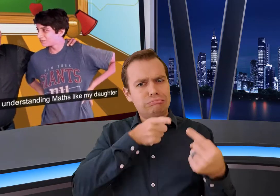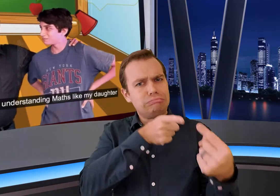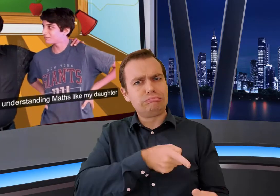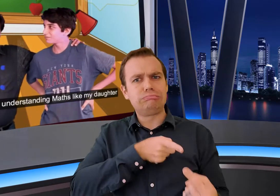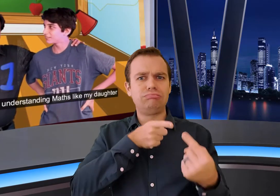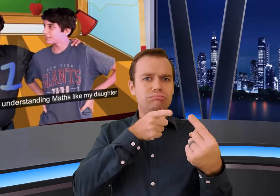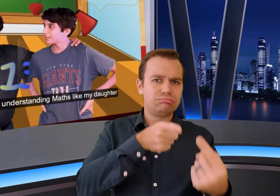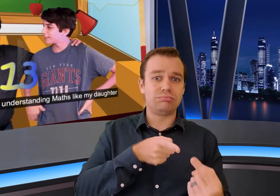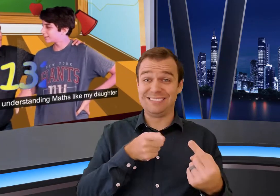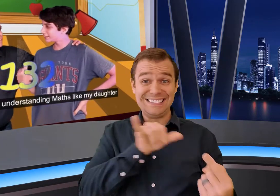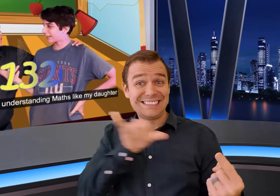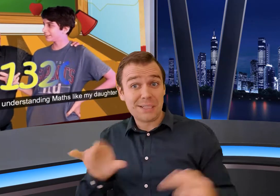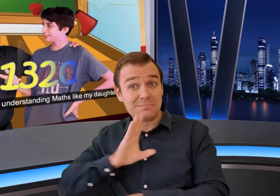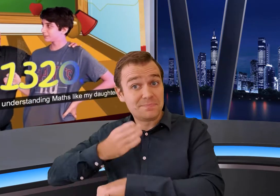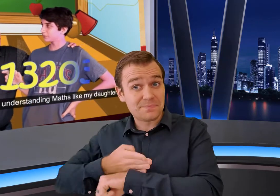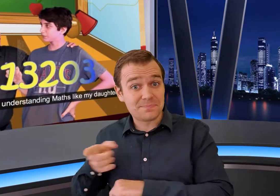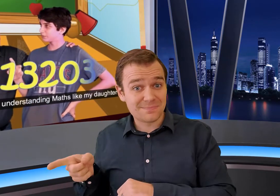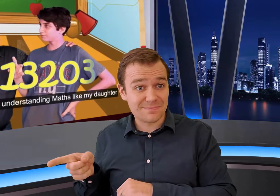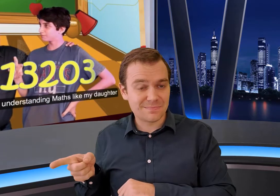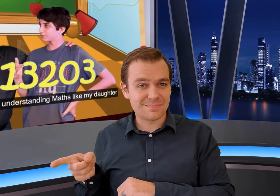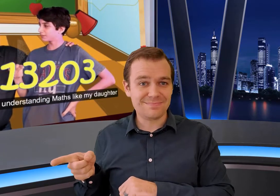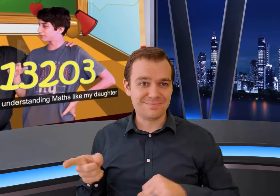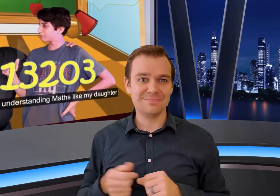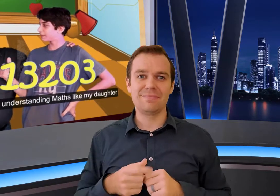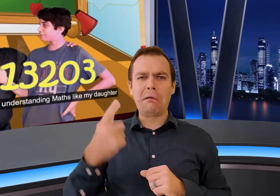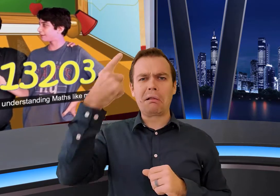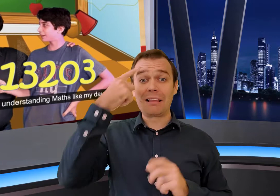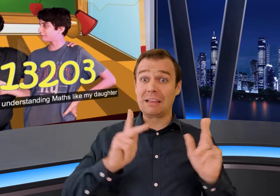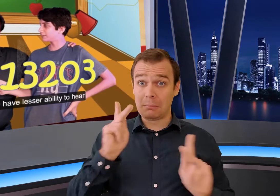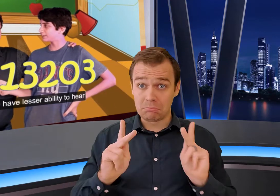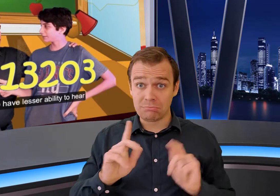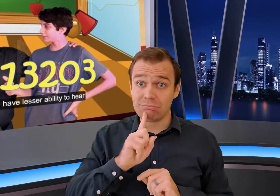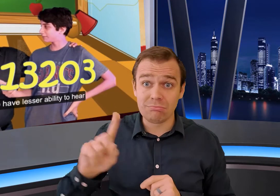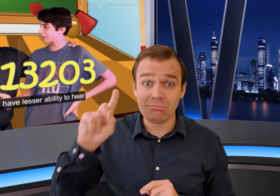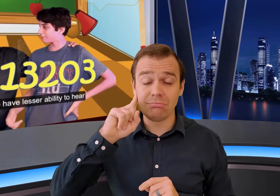Many people are having difficulty in understanding Maths like my daughter